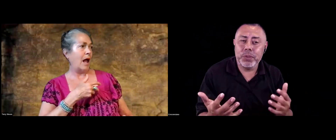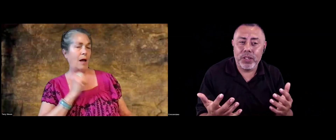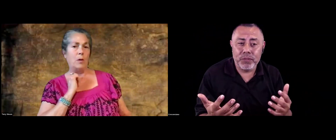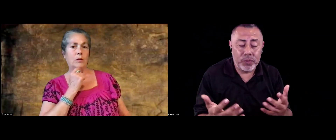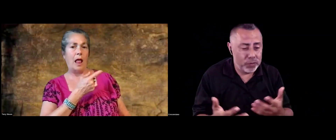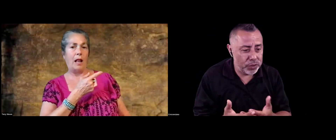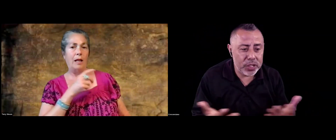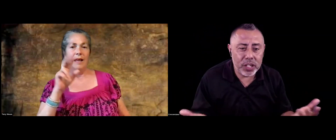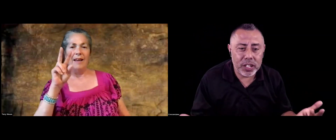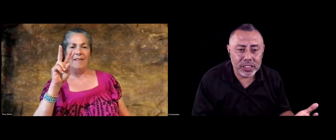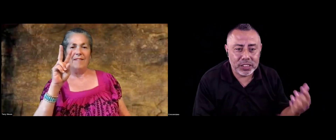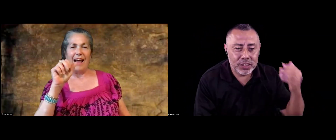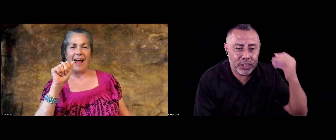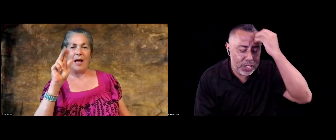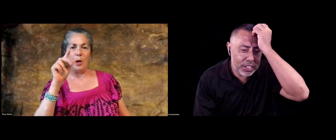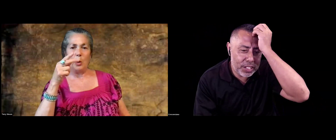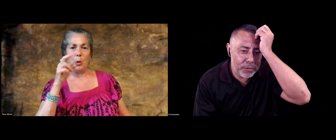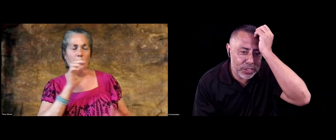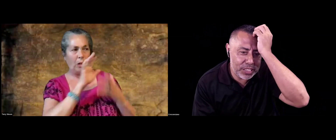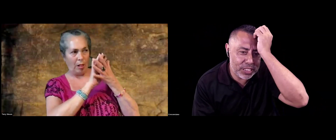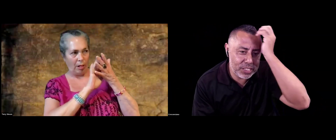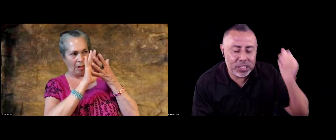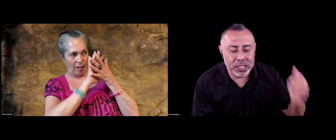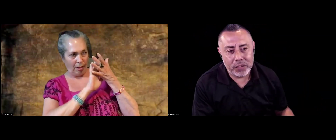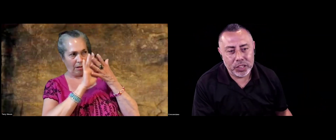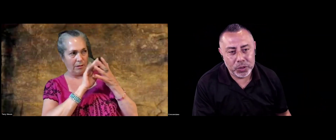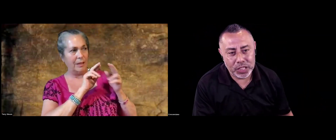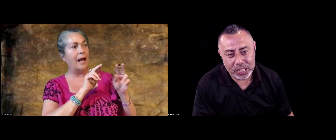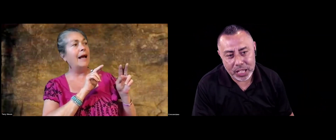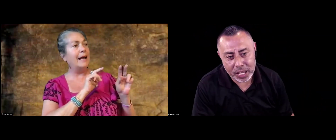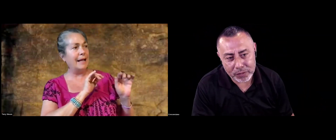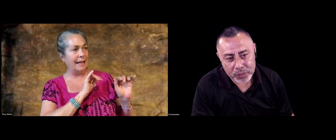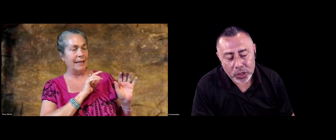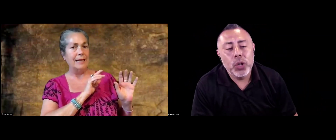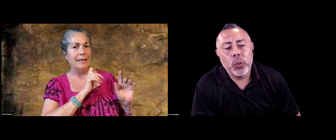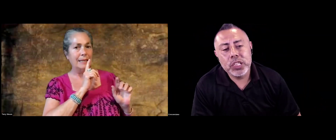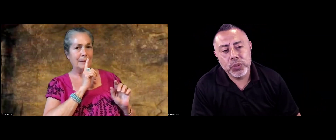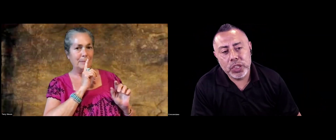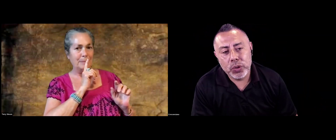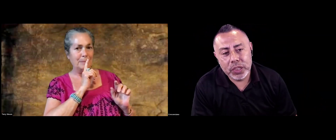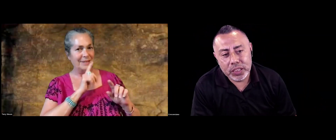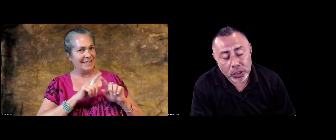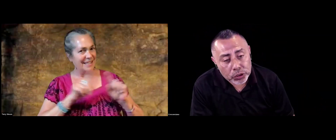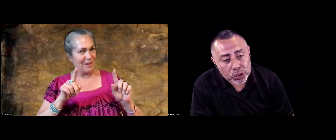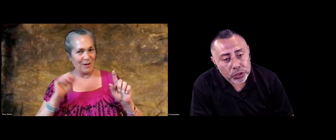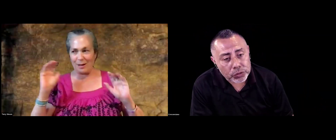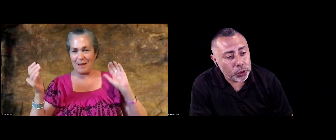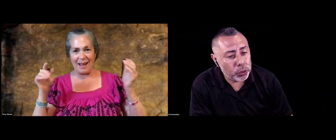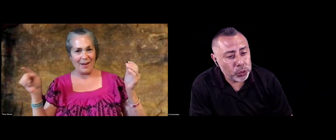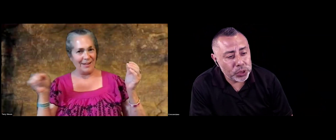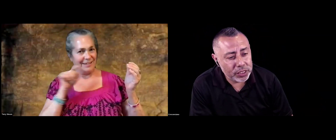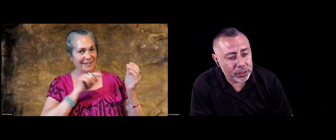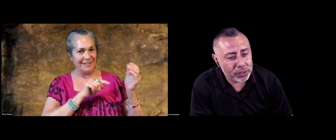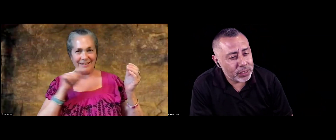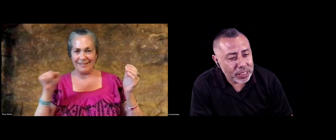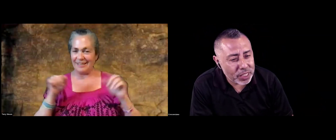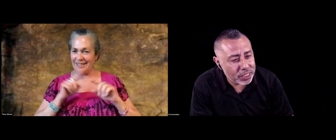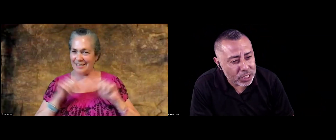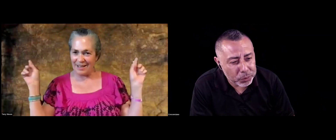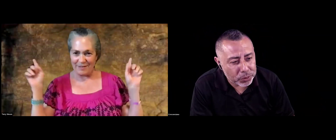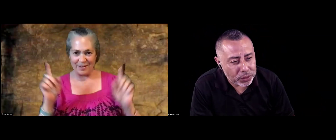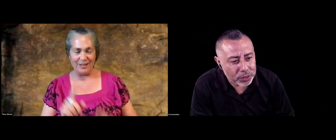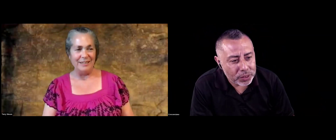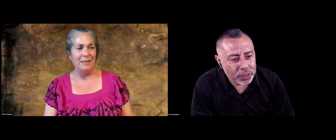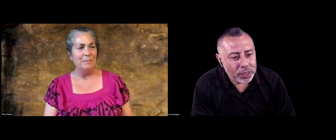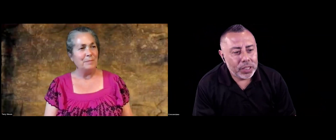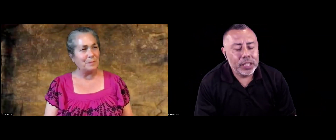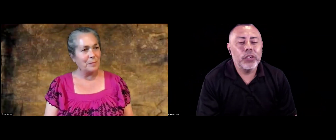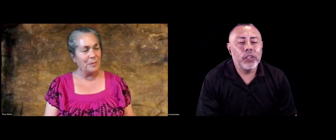Those are the types of very honest. Conversations that the deaf community can have. Where is we know in the culture for those who hear that's not acceptable.